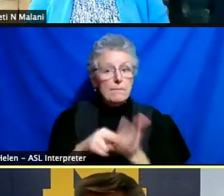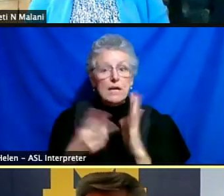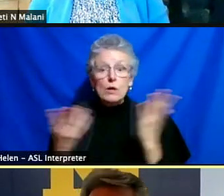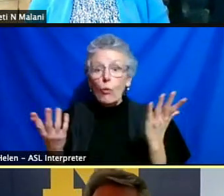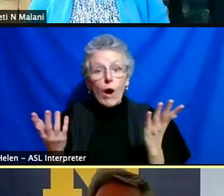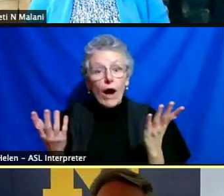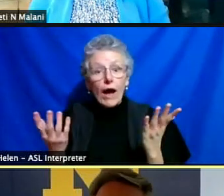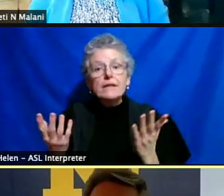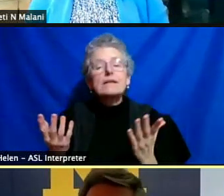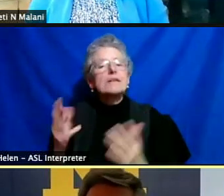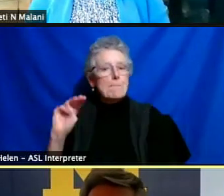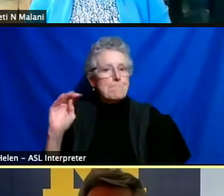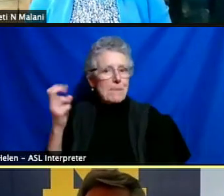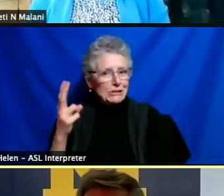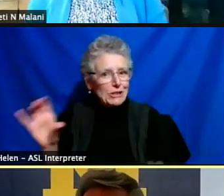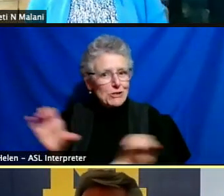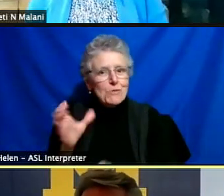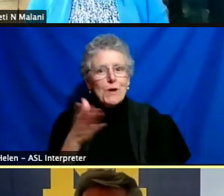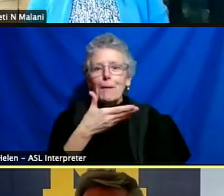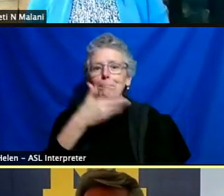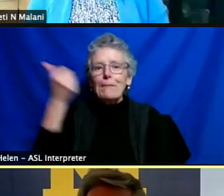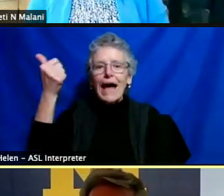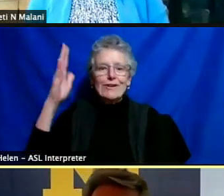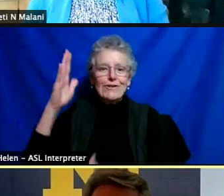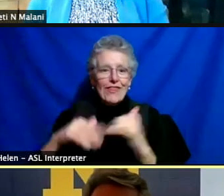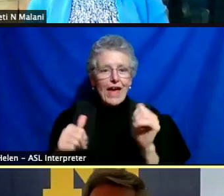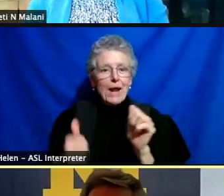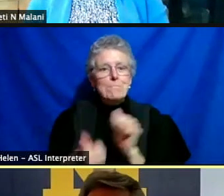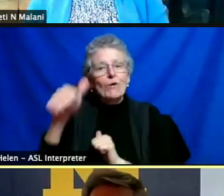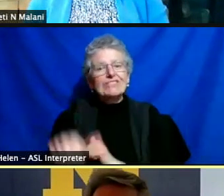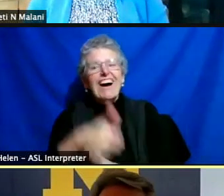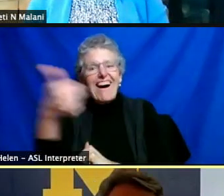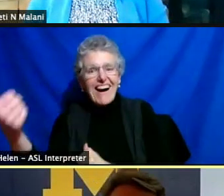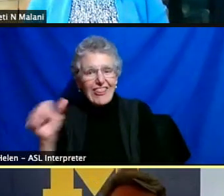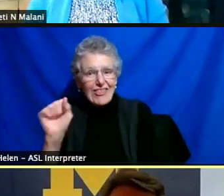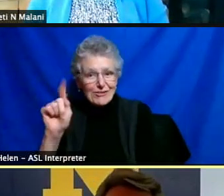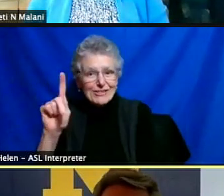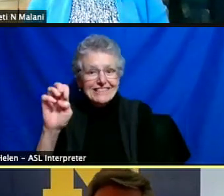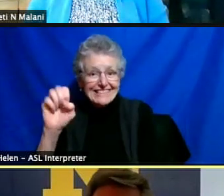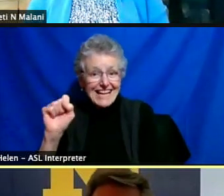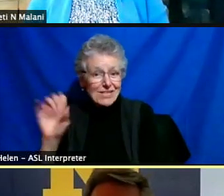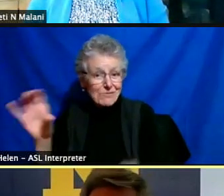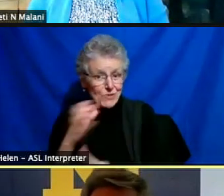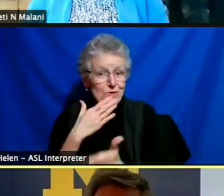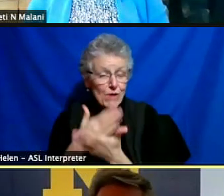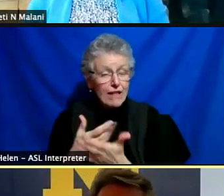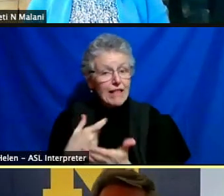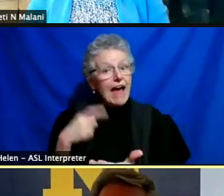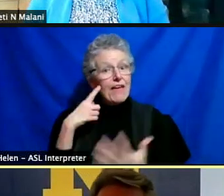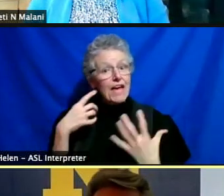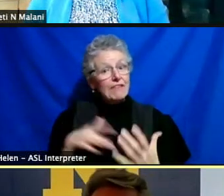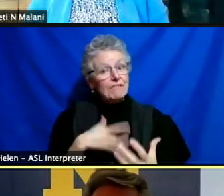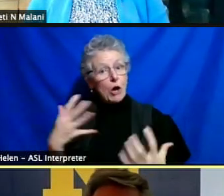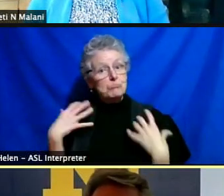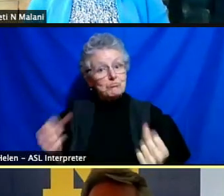Michigan's doing better than most States. And I think that it's a confidence builder that the students are preparing